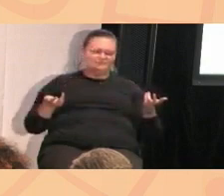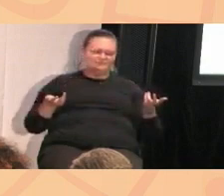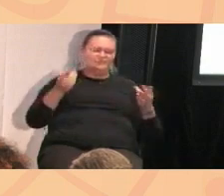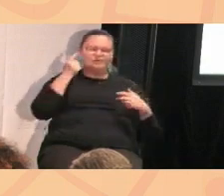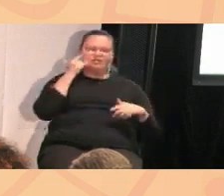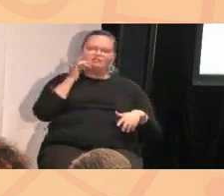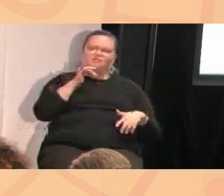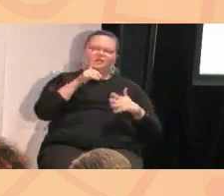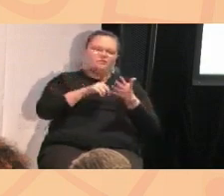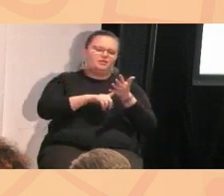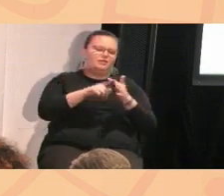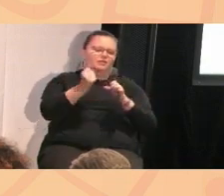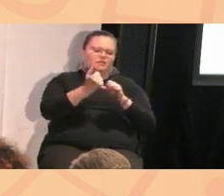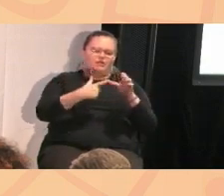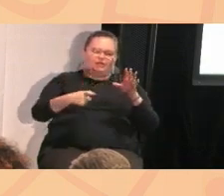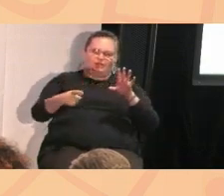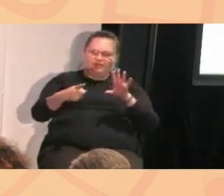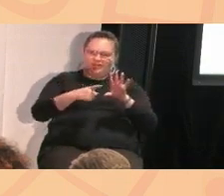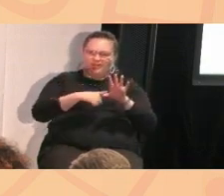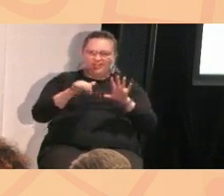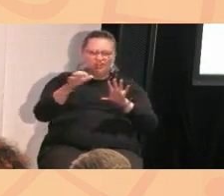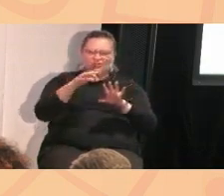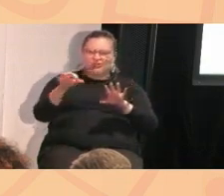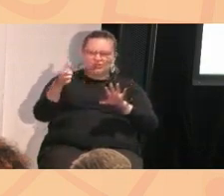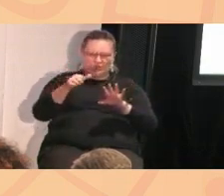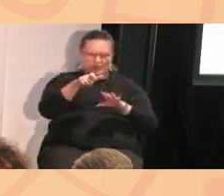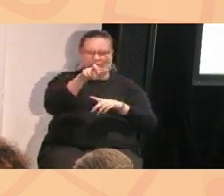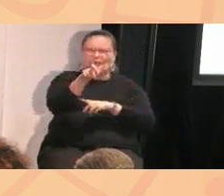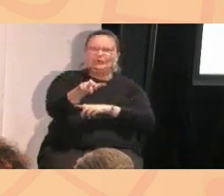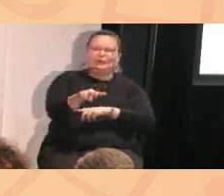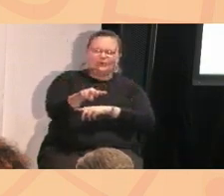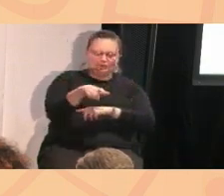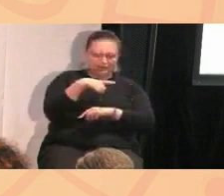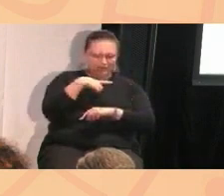I don't know because I'm kind of not satisfied.